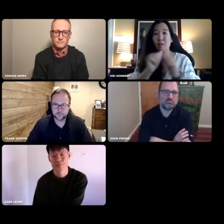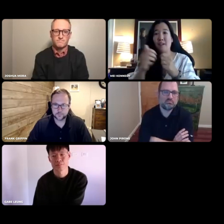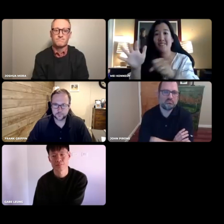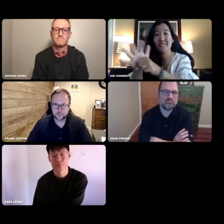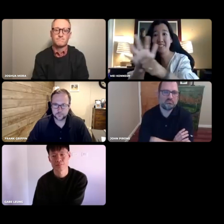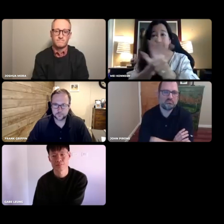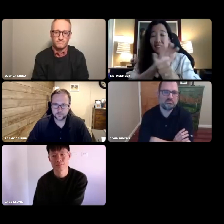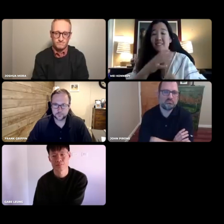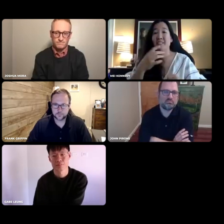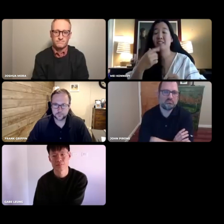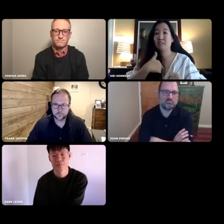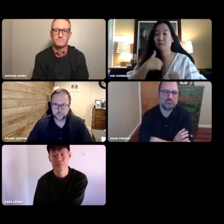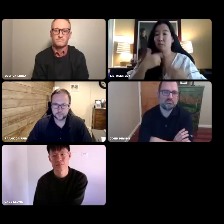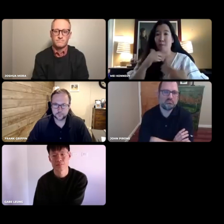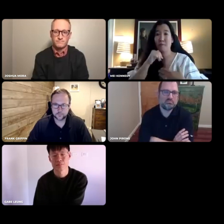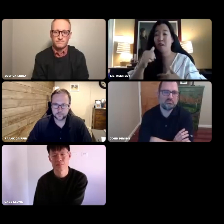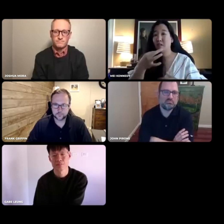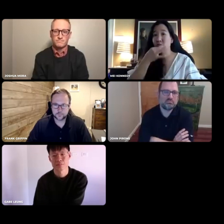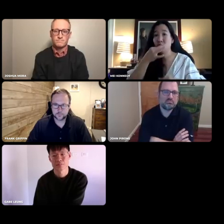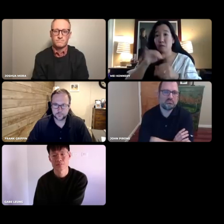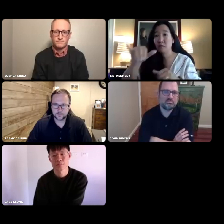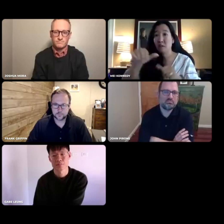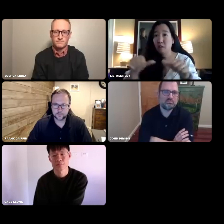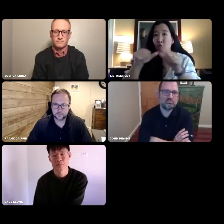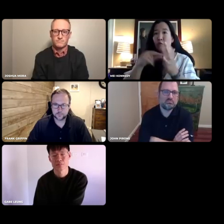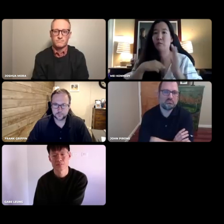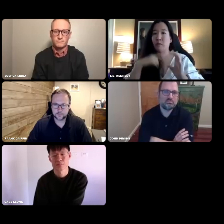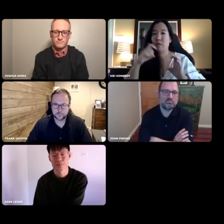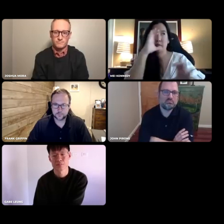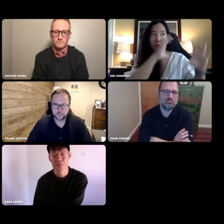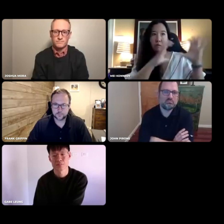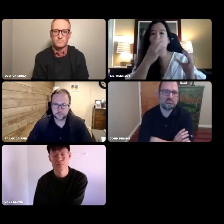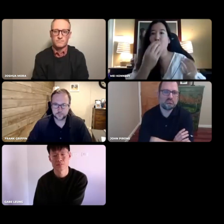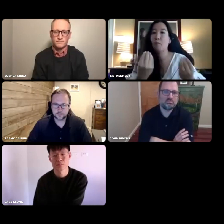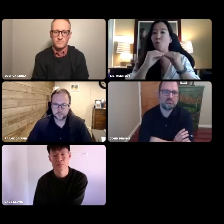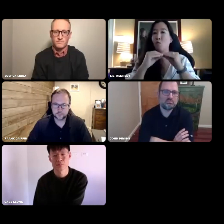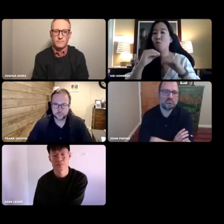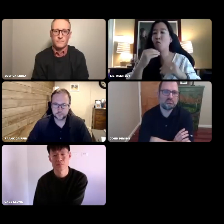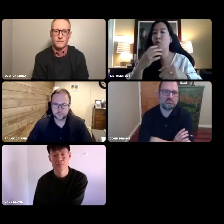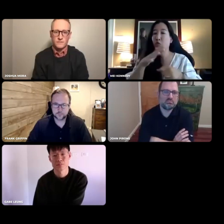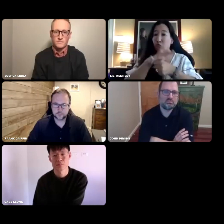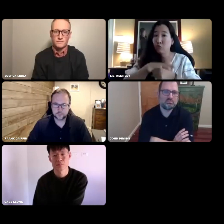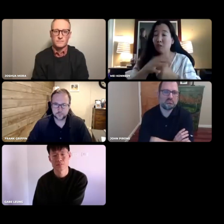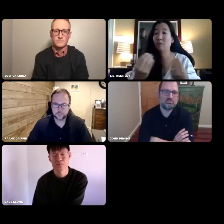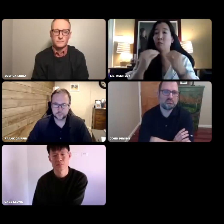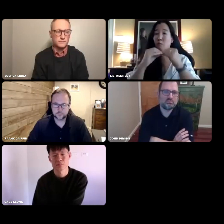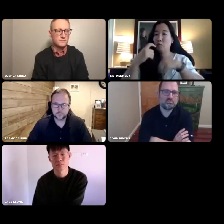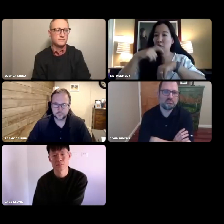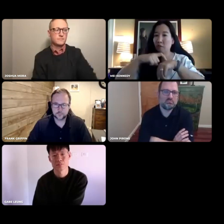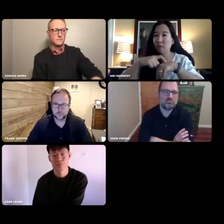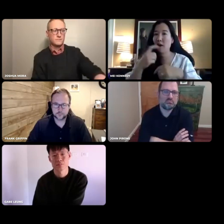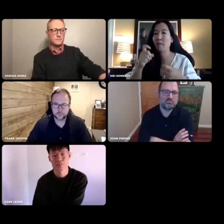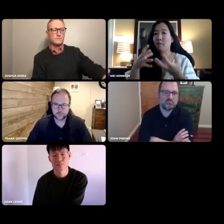If we're not an expert, we have to look around for those resources.